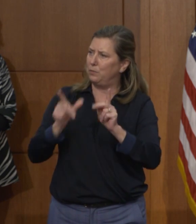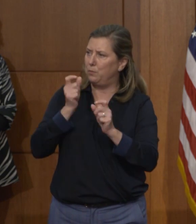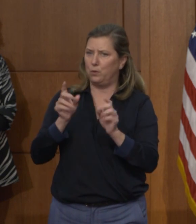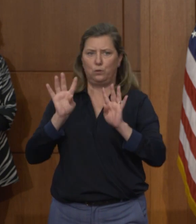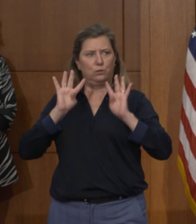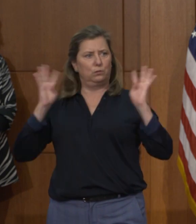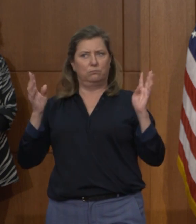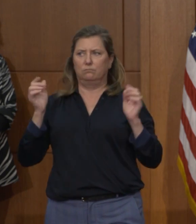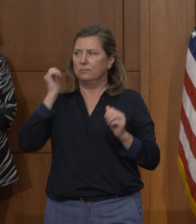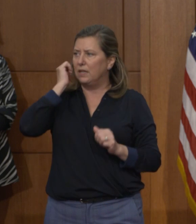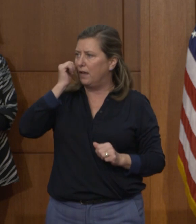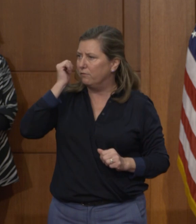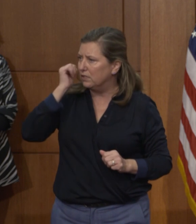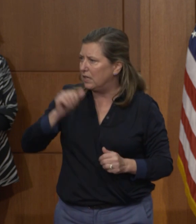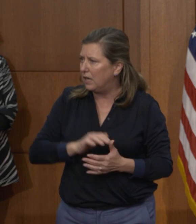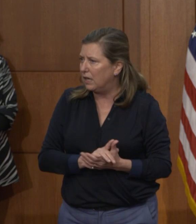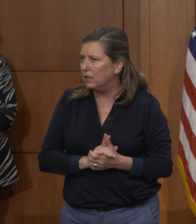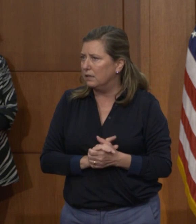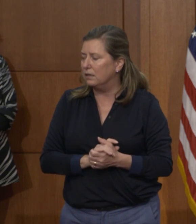I sincerely say thank you for, for all of your dedication and work.